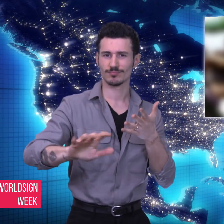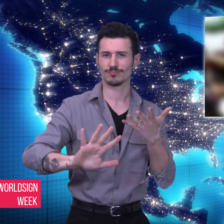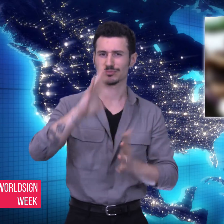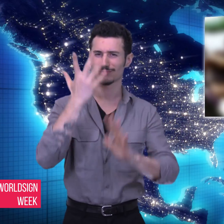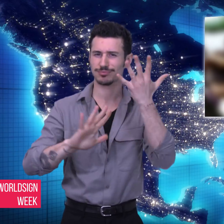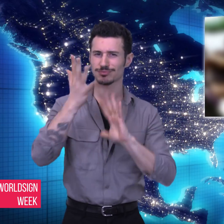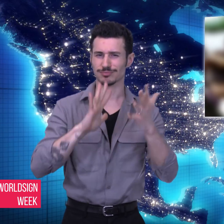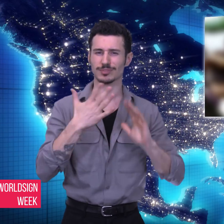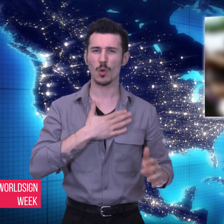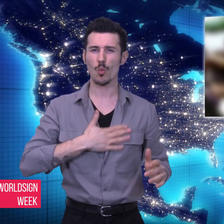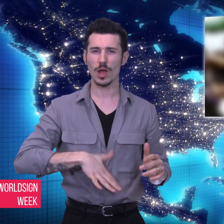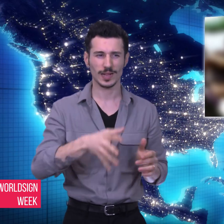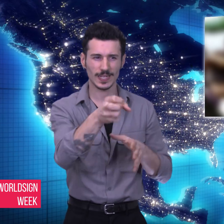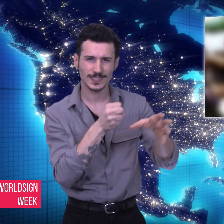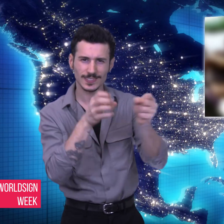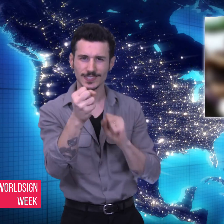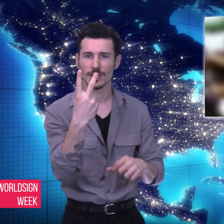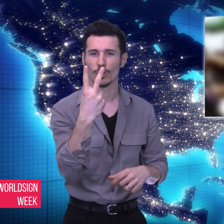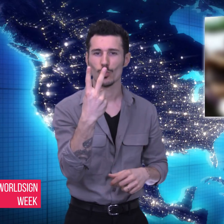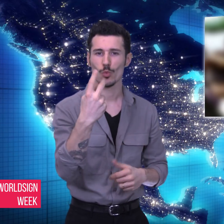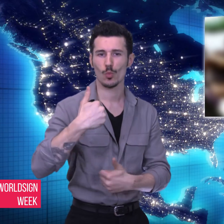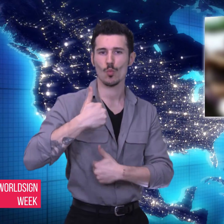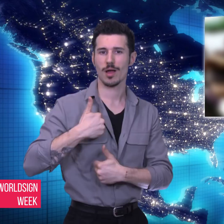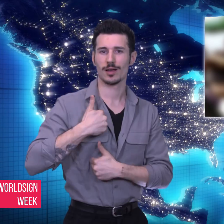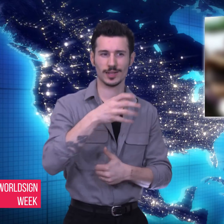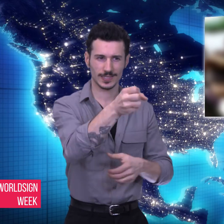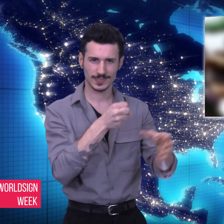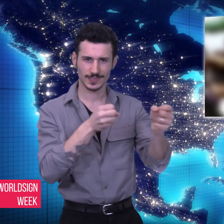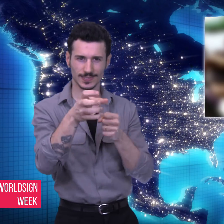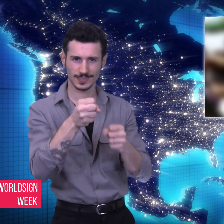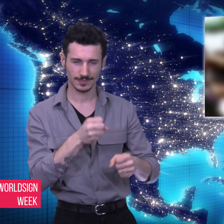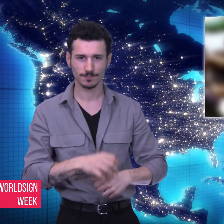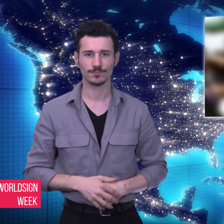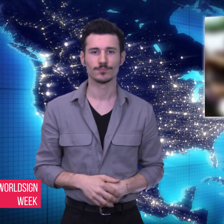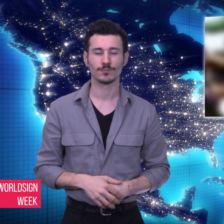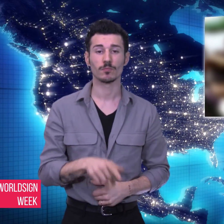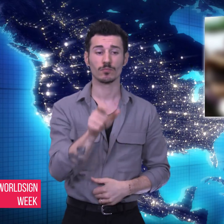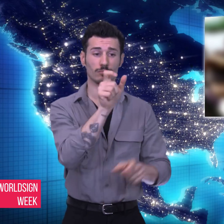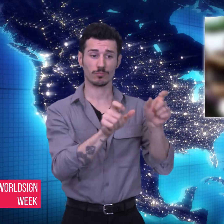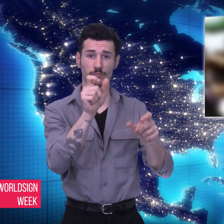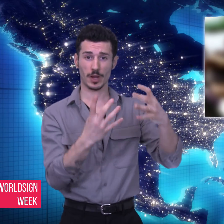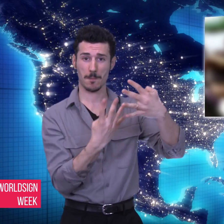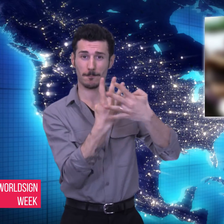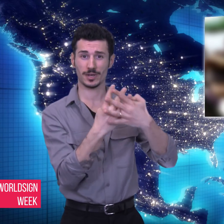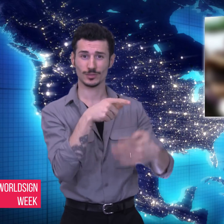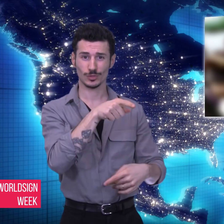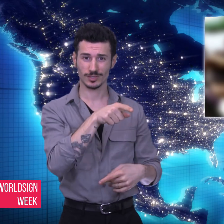They set mattresses on fire to try to